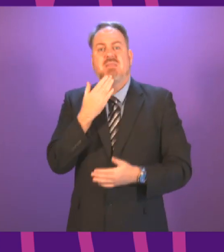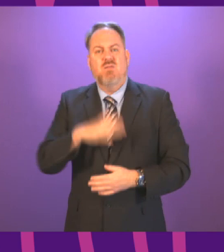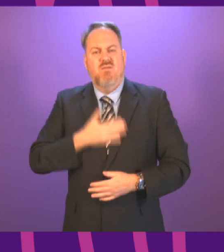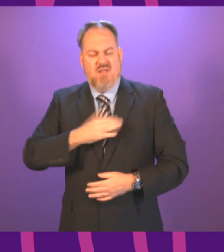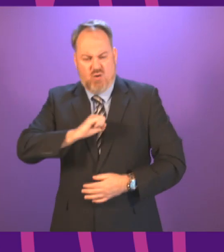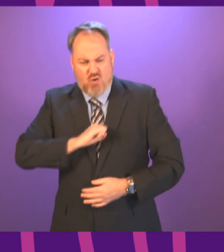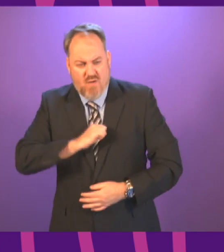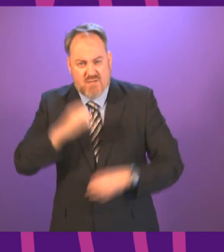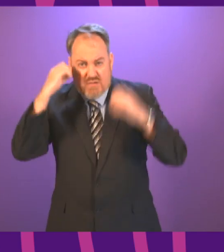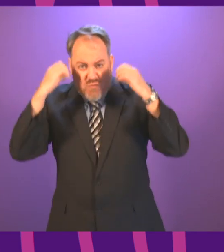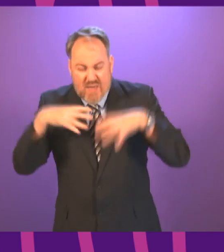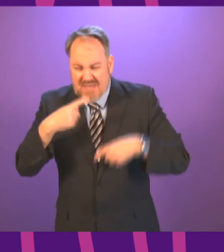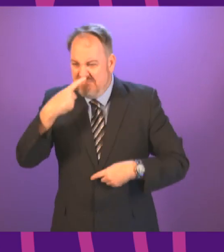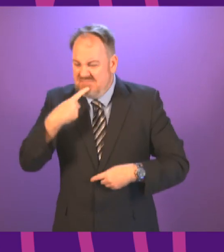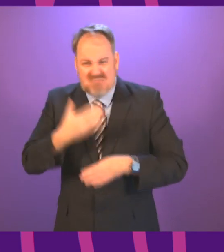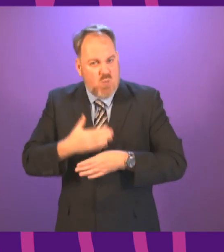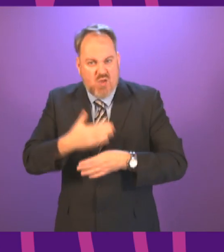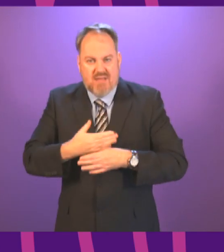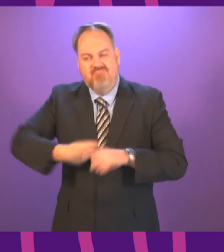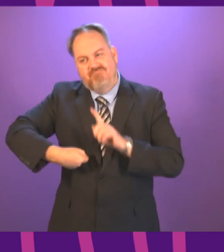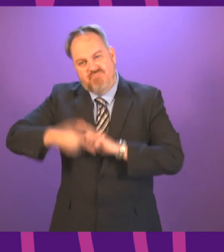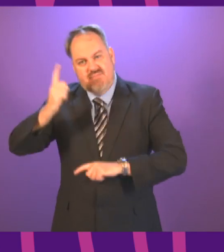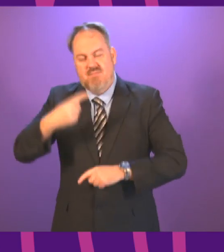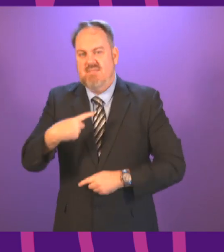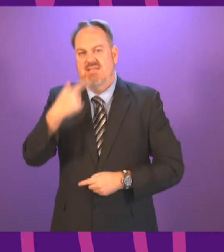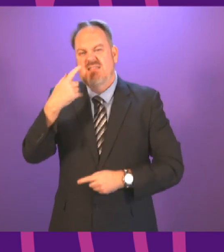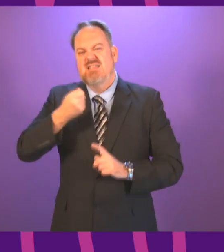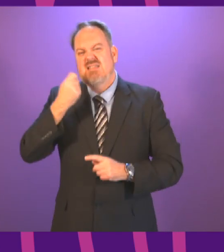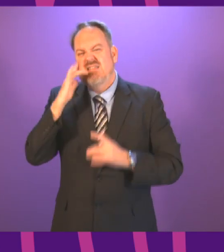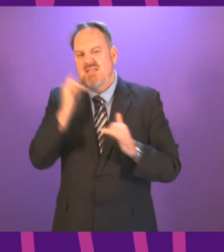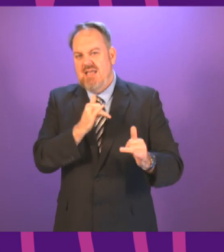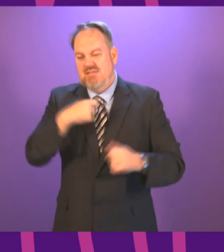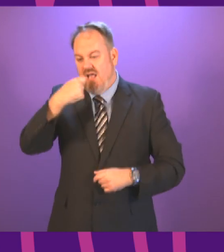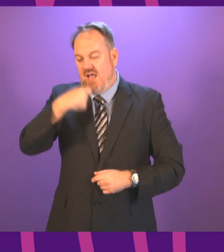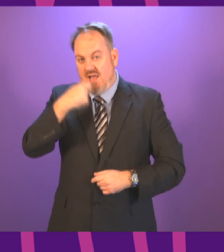I thank everybody across Scotland for continuing to abide so closely by all those rules.